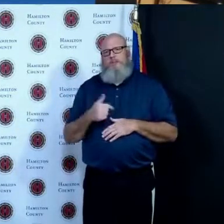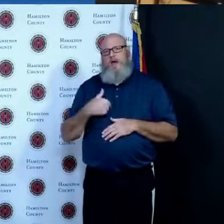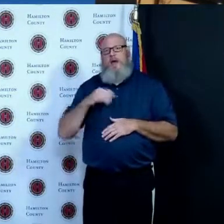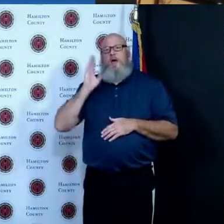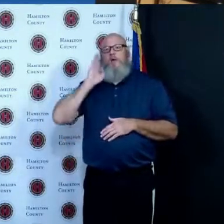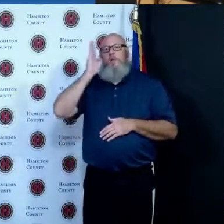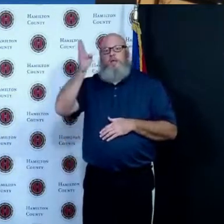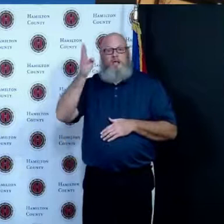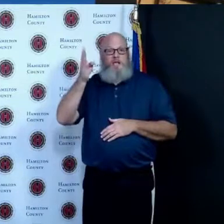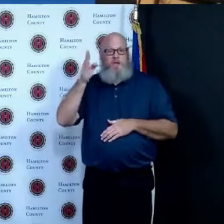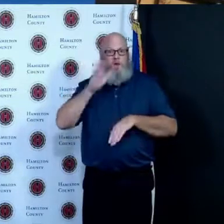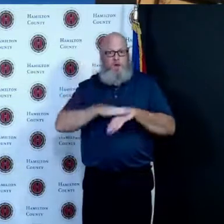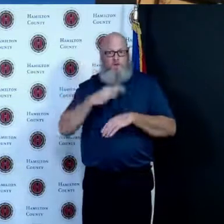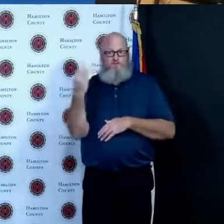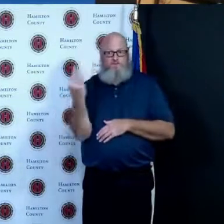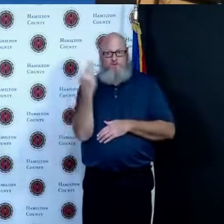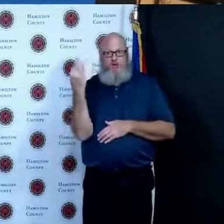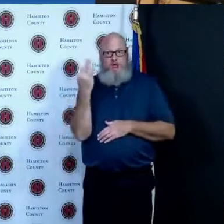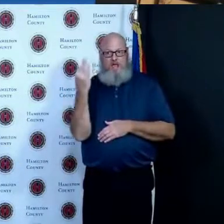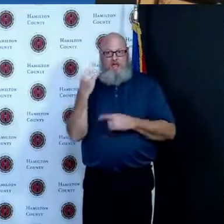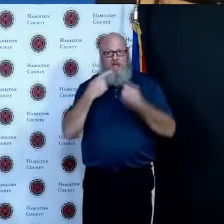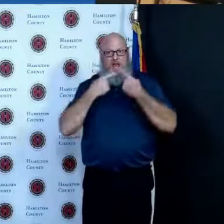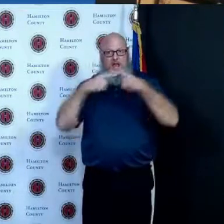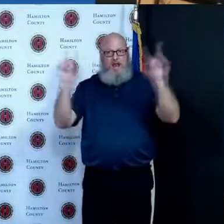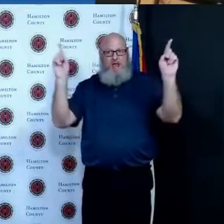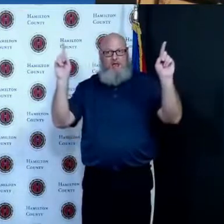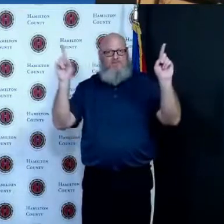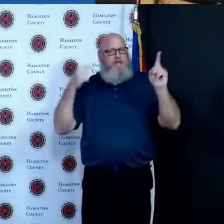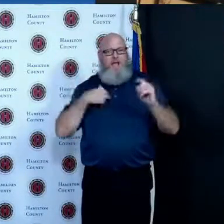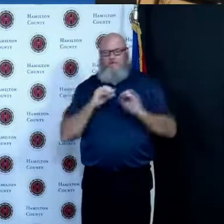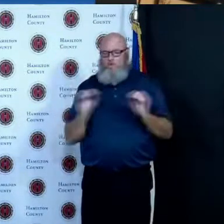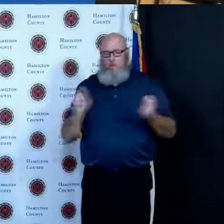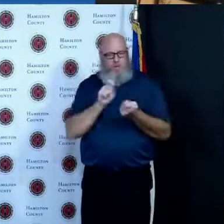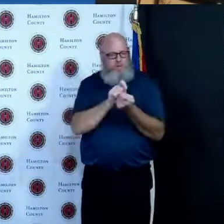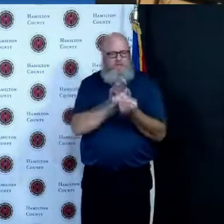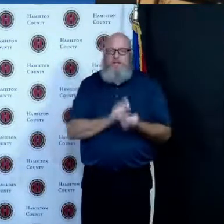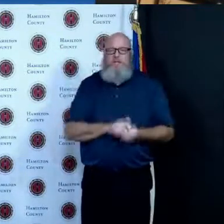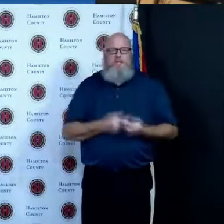but the whole idea is to reduce the amount of confusion for folks in Hamilton County so they